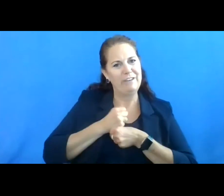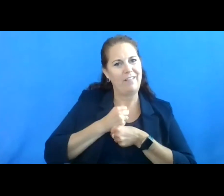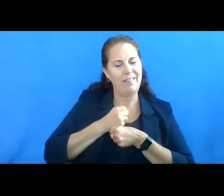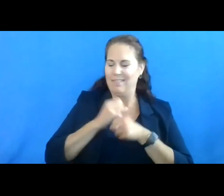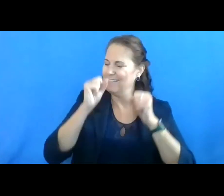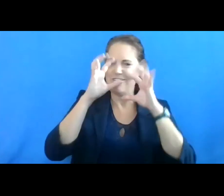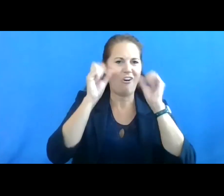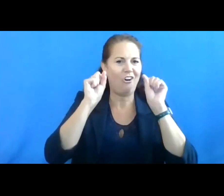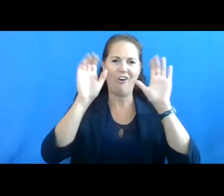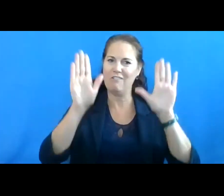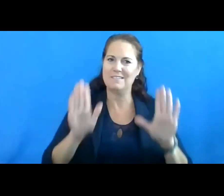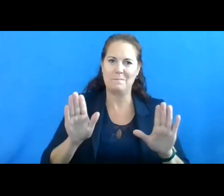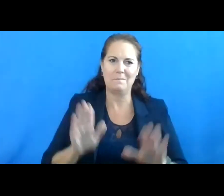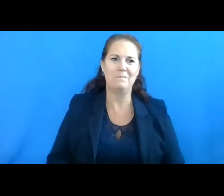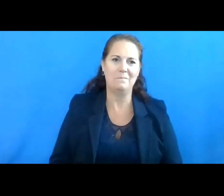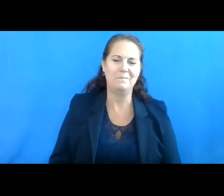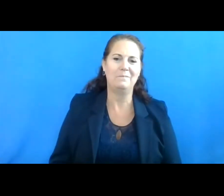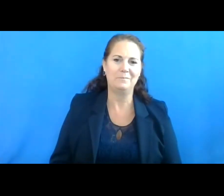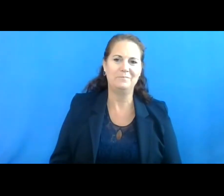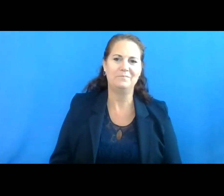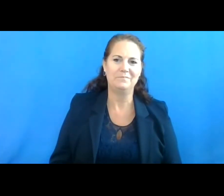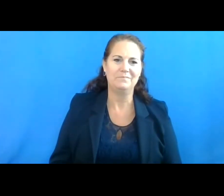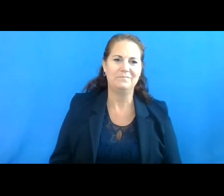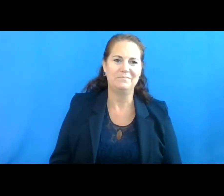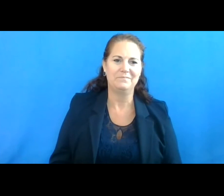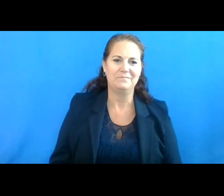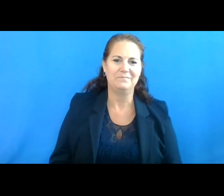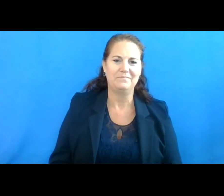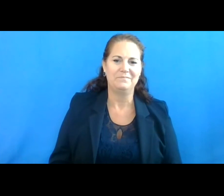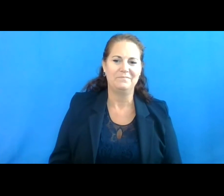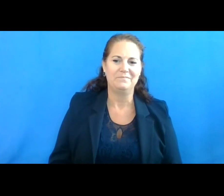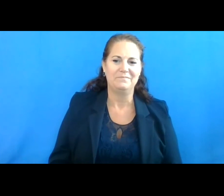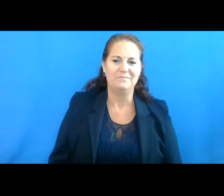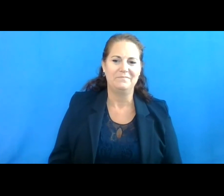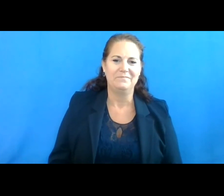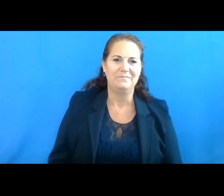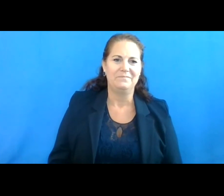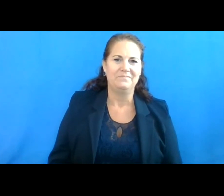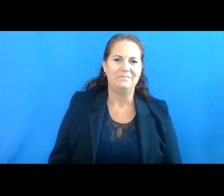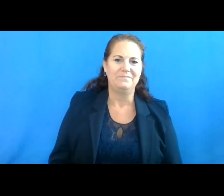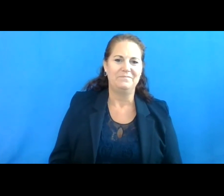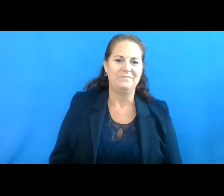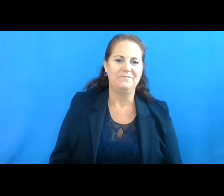That's awesome.